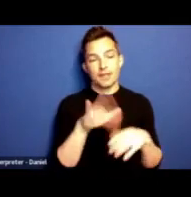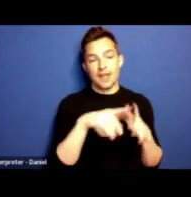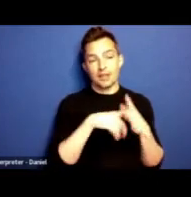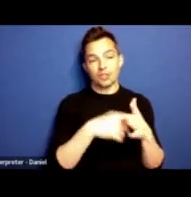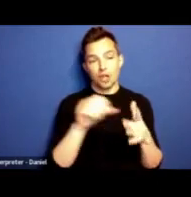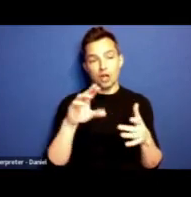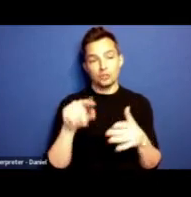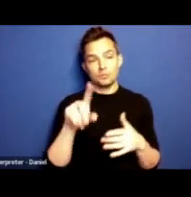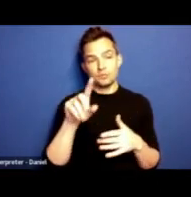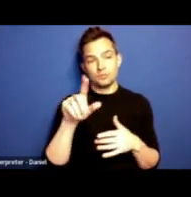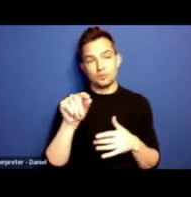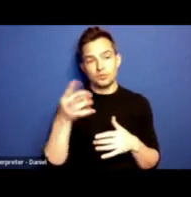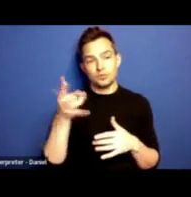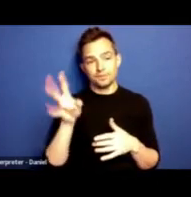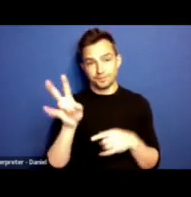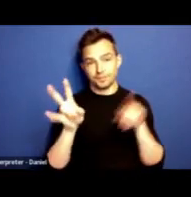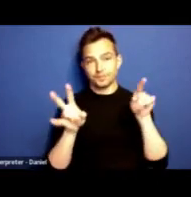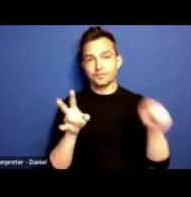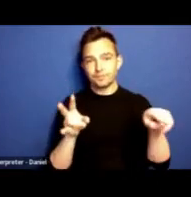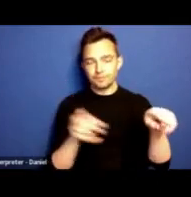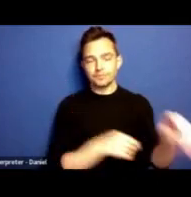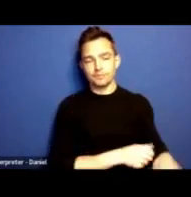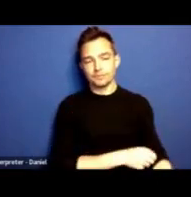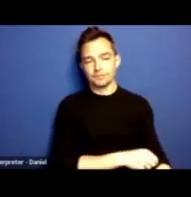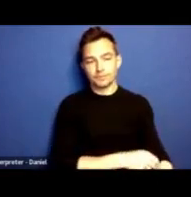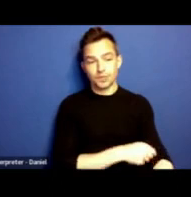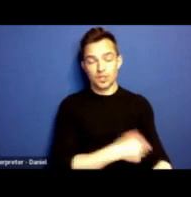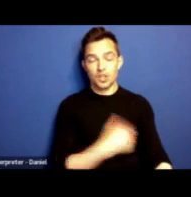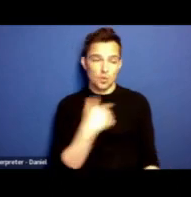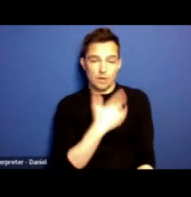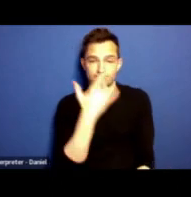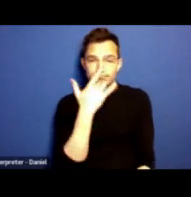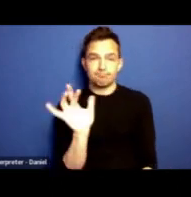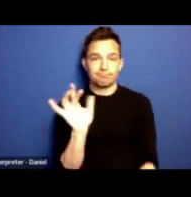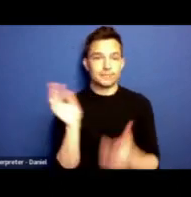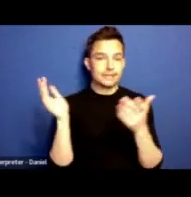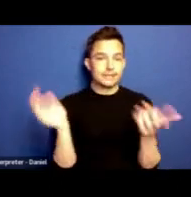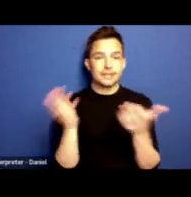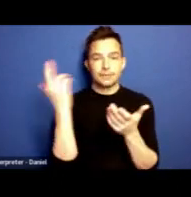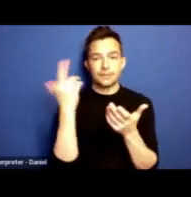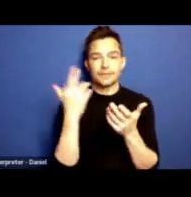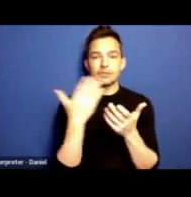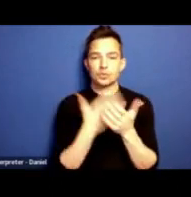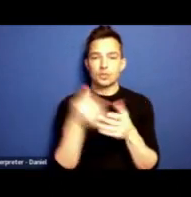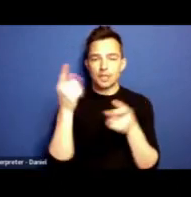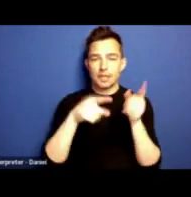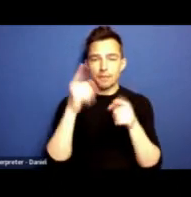of 2017. And we had the good fortune, do do some good collaborations within our Ohio